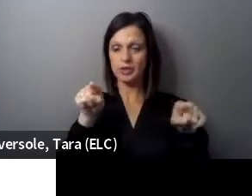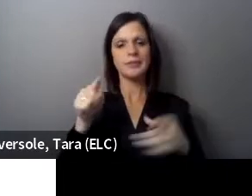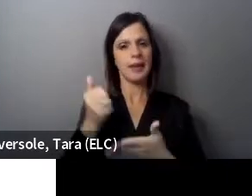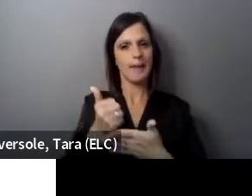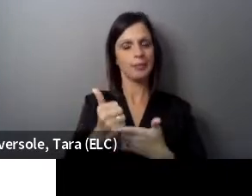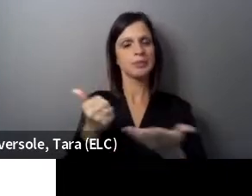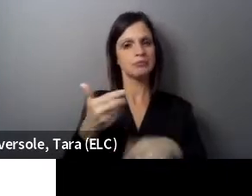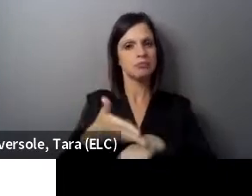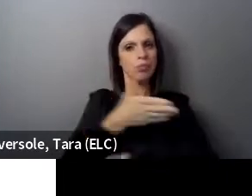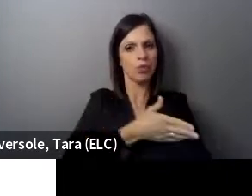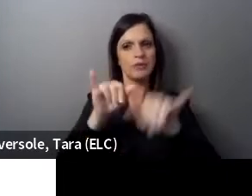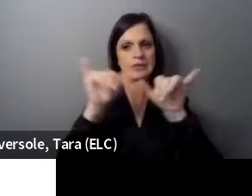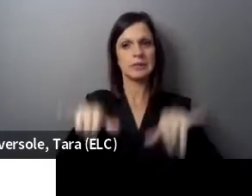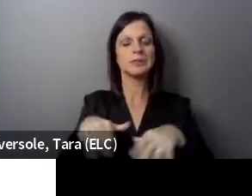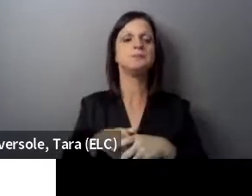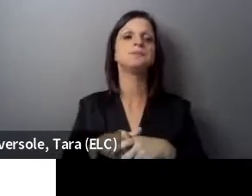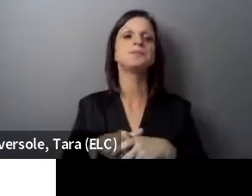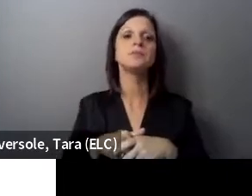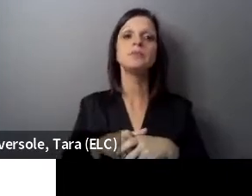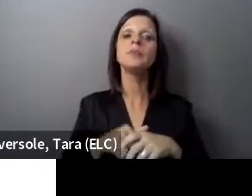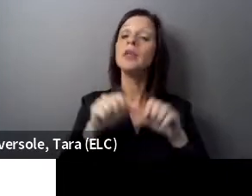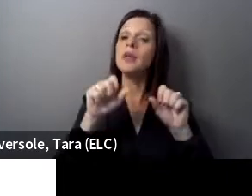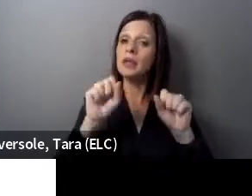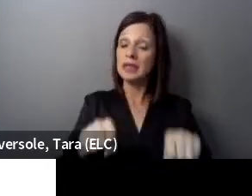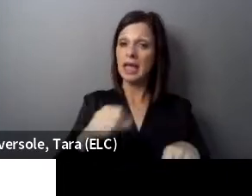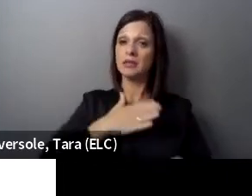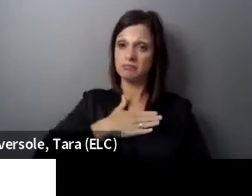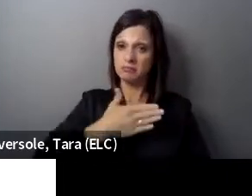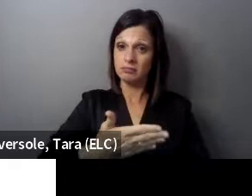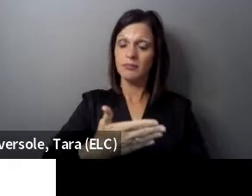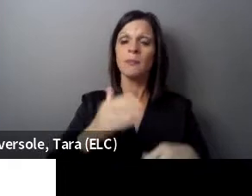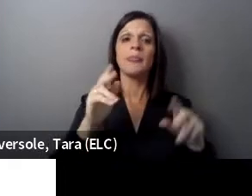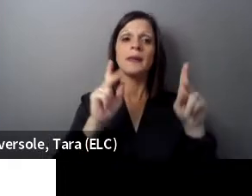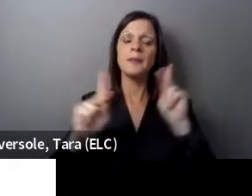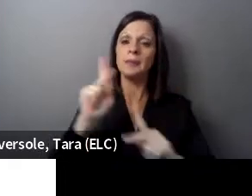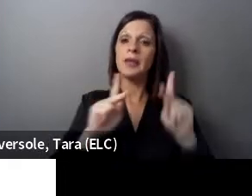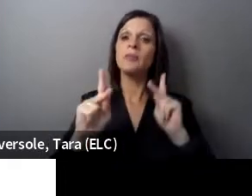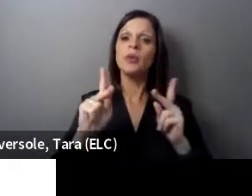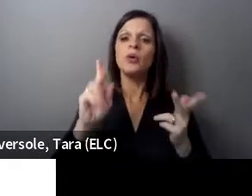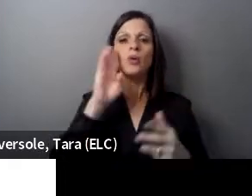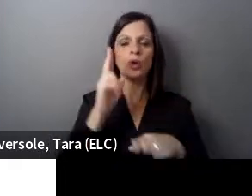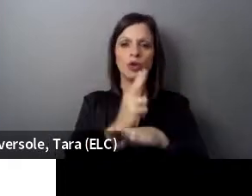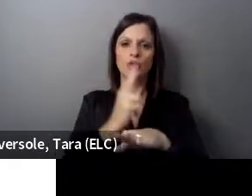What we can say is a person with a substance use disorder, people are going to use the language for themselves